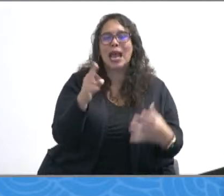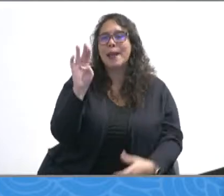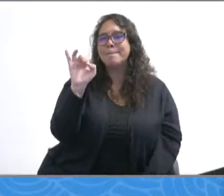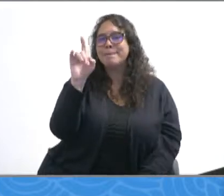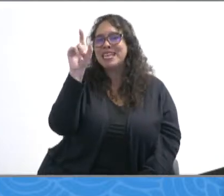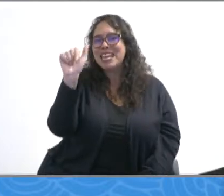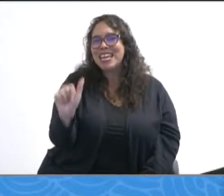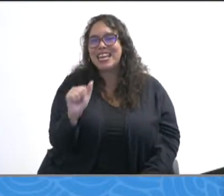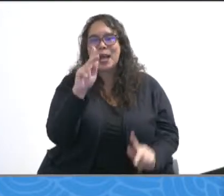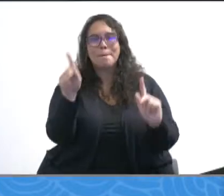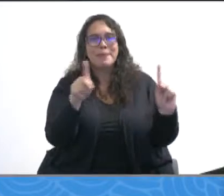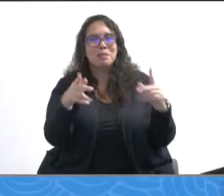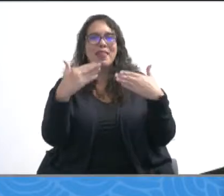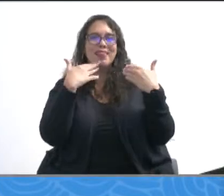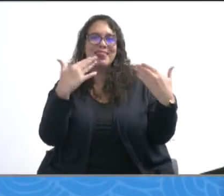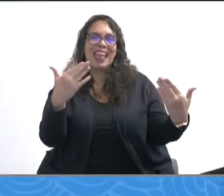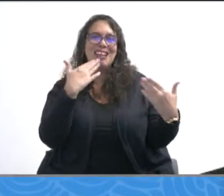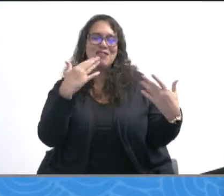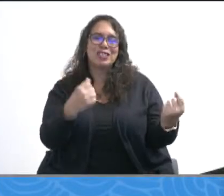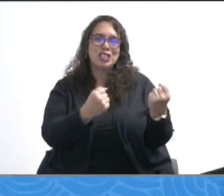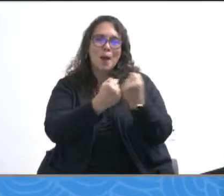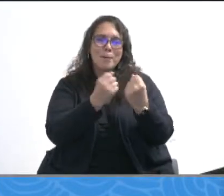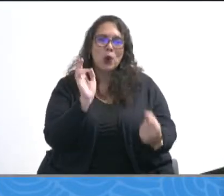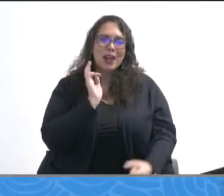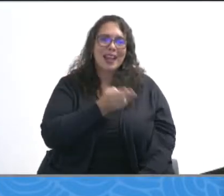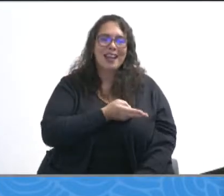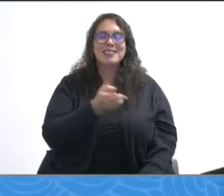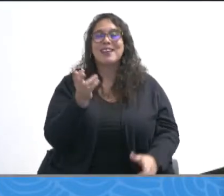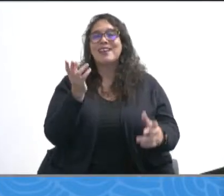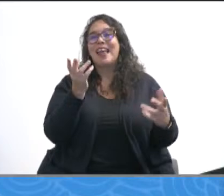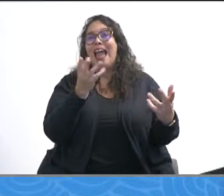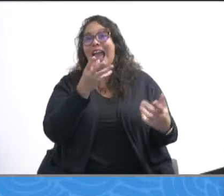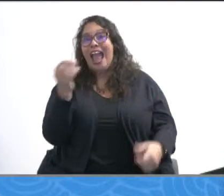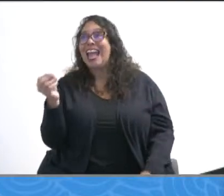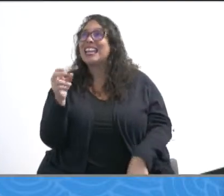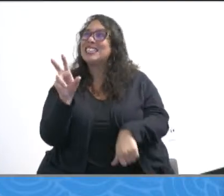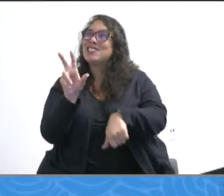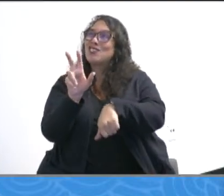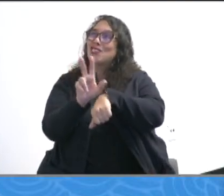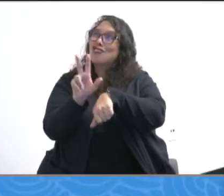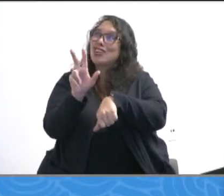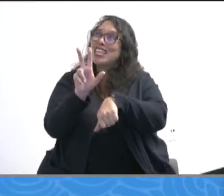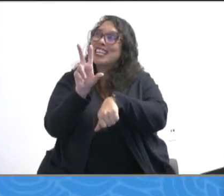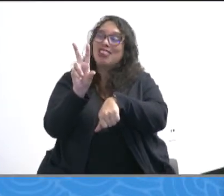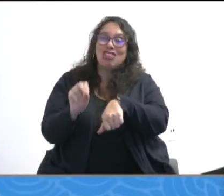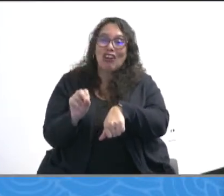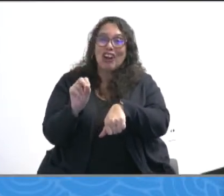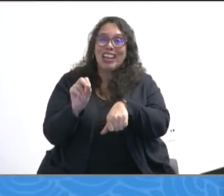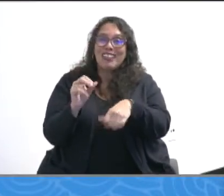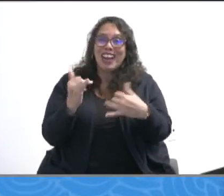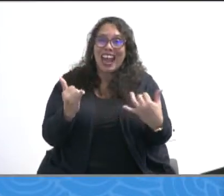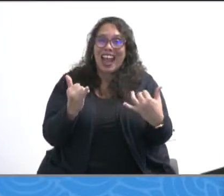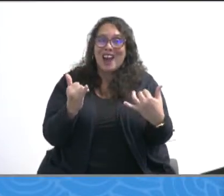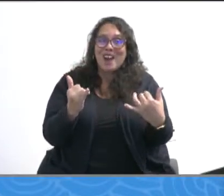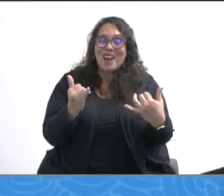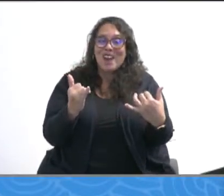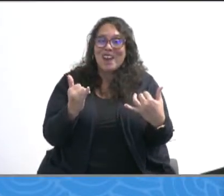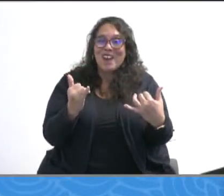thank you for supporting us from afar. And it is 3:30 PM. Could I have a motion,